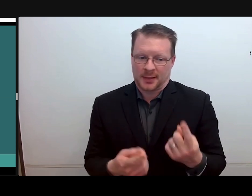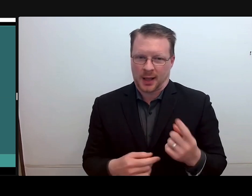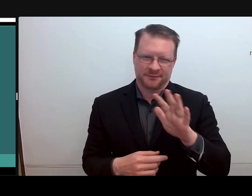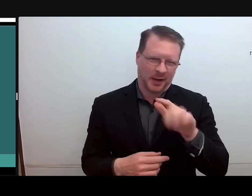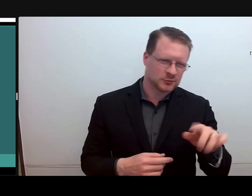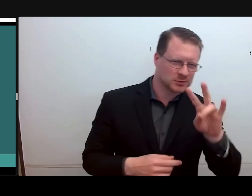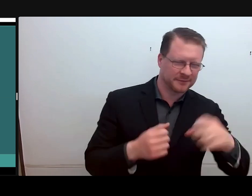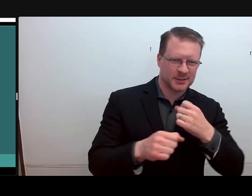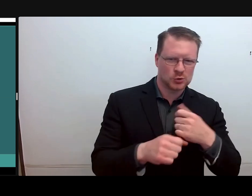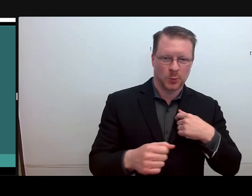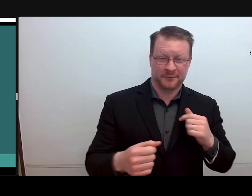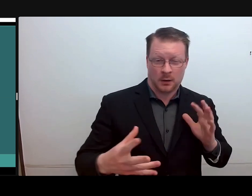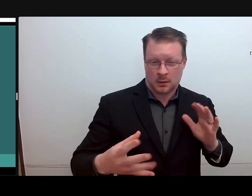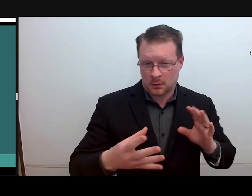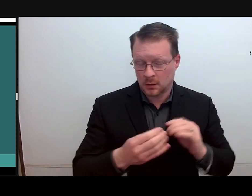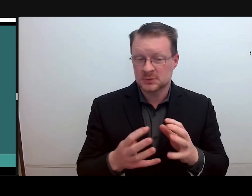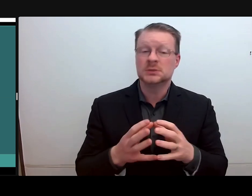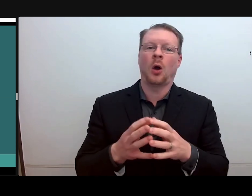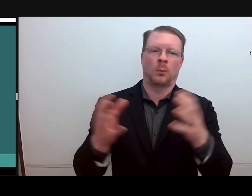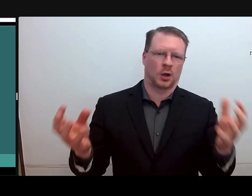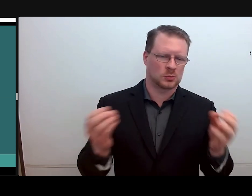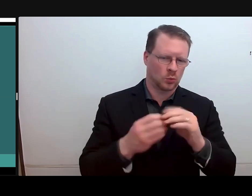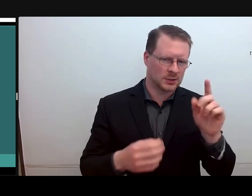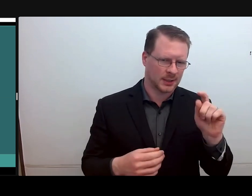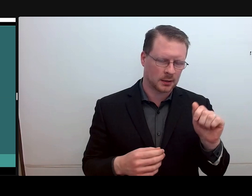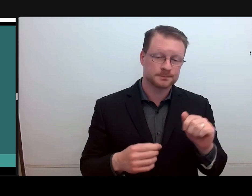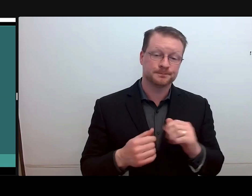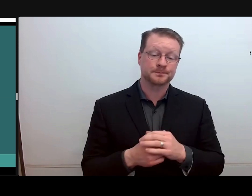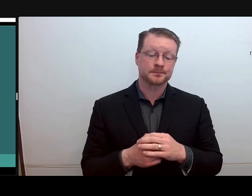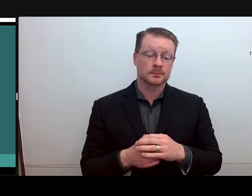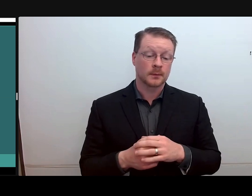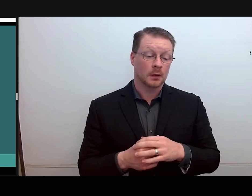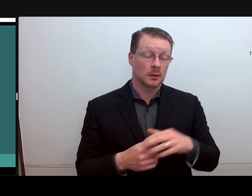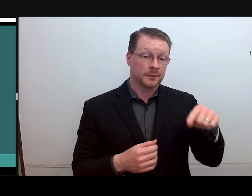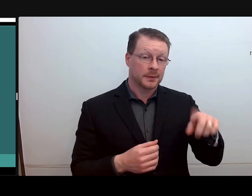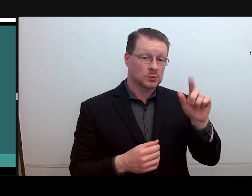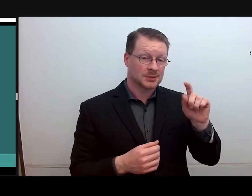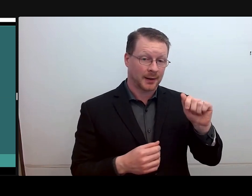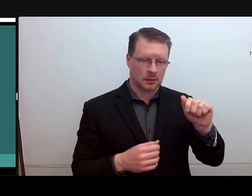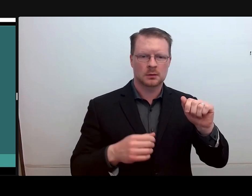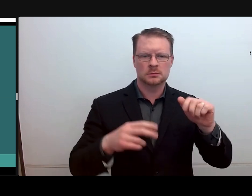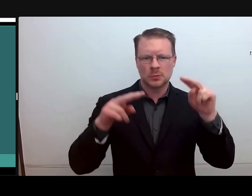especially in the last five to seven years, we've compiled so much more data.